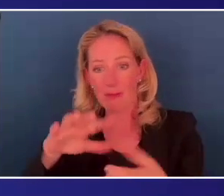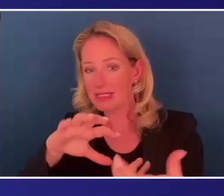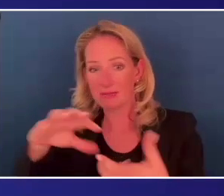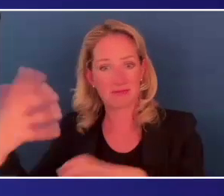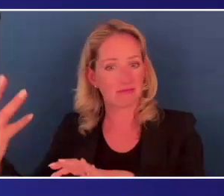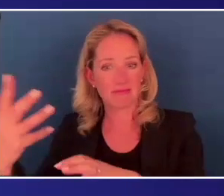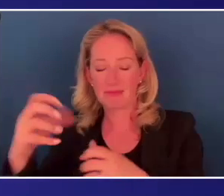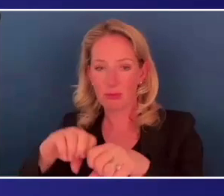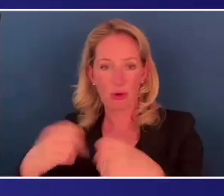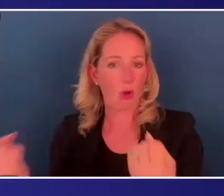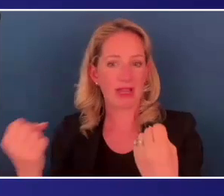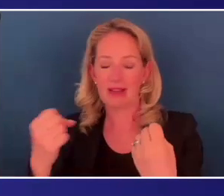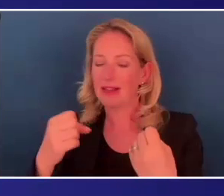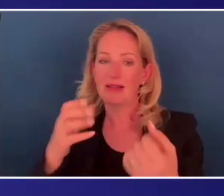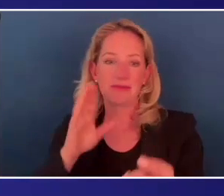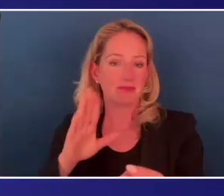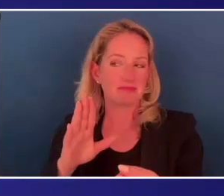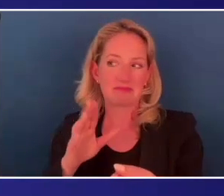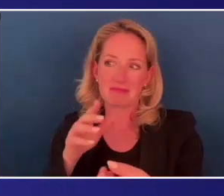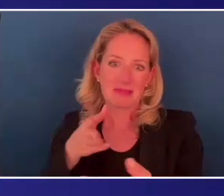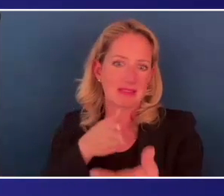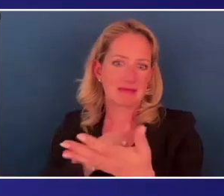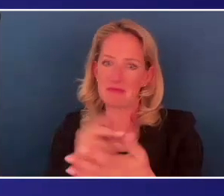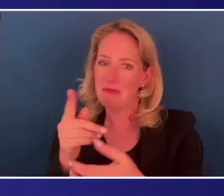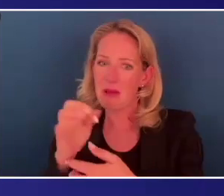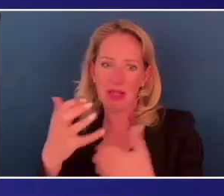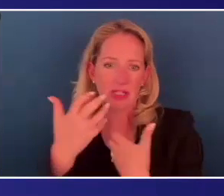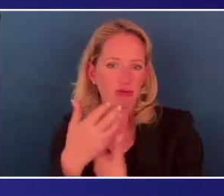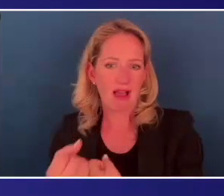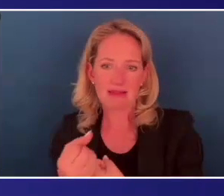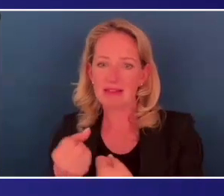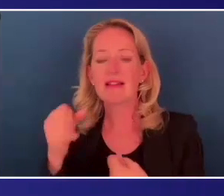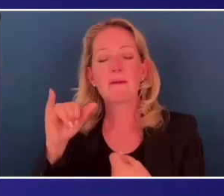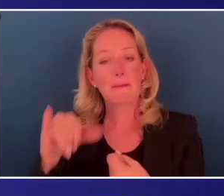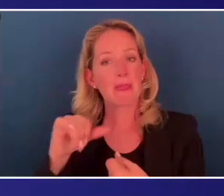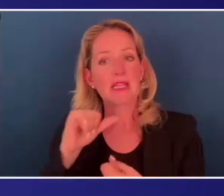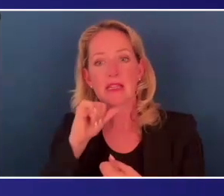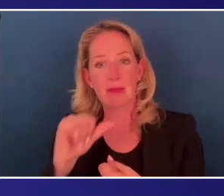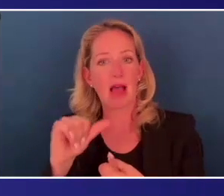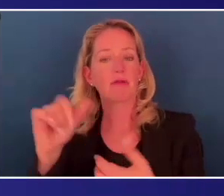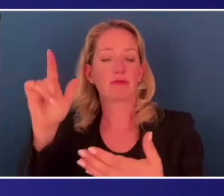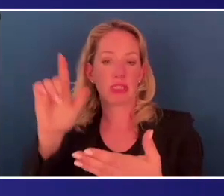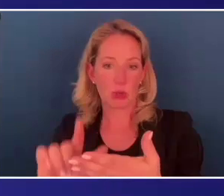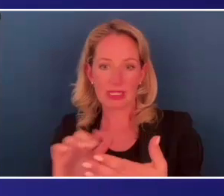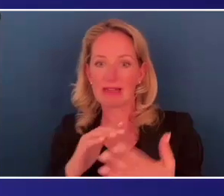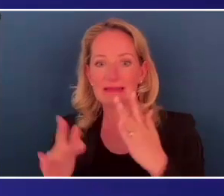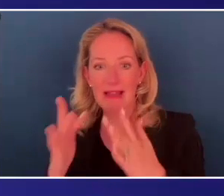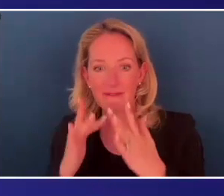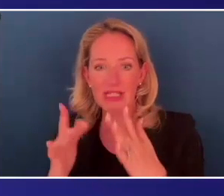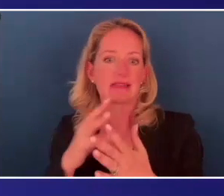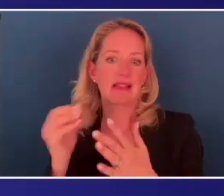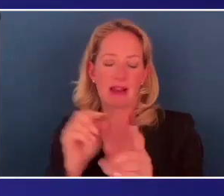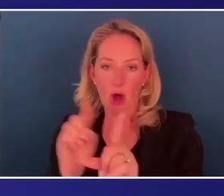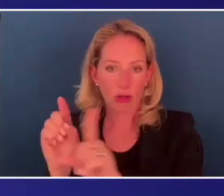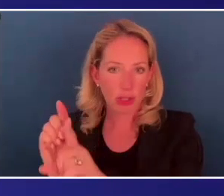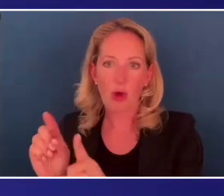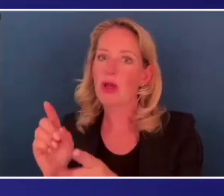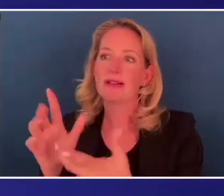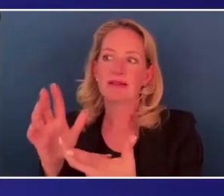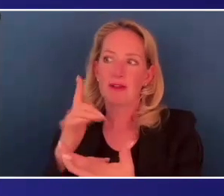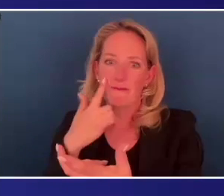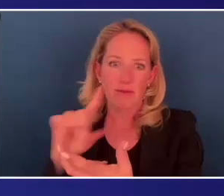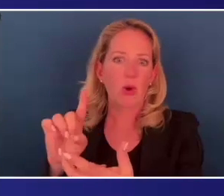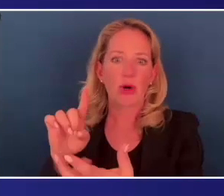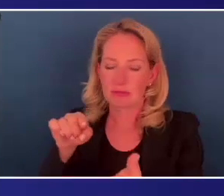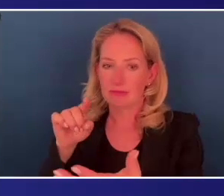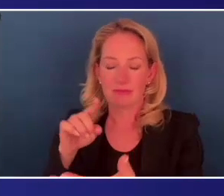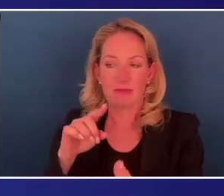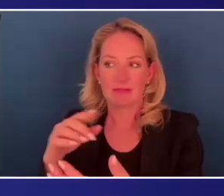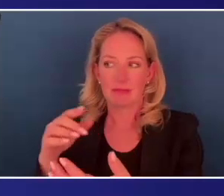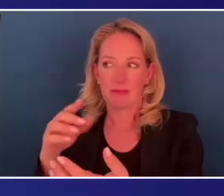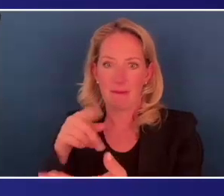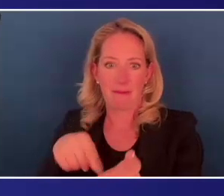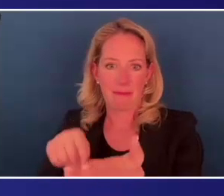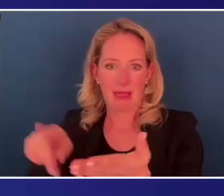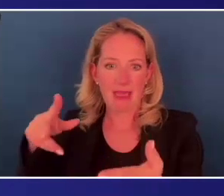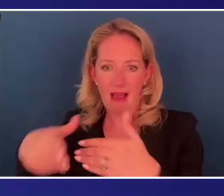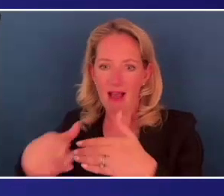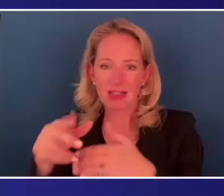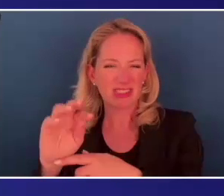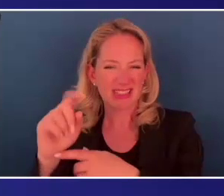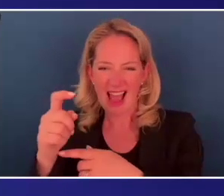This budget reconciliation is not about reducing deficits, it's about slashing social safety nets to tax to have pay cuts for tax cuts for benefiting corporations.